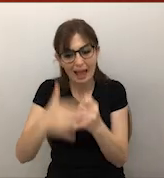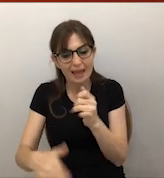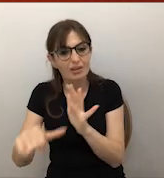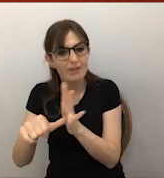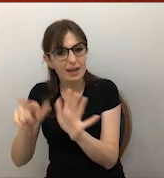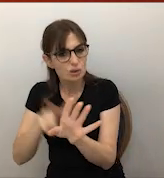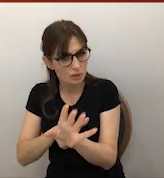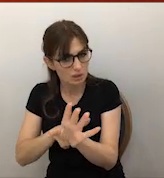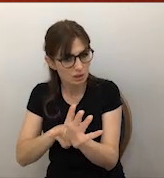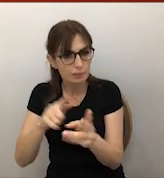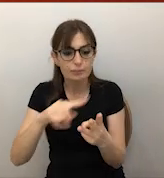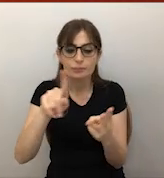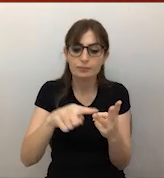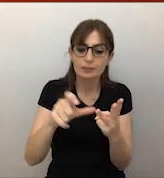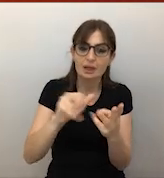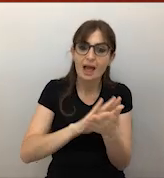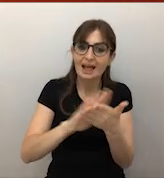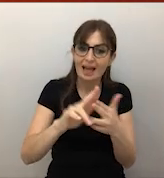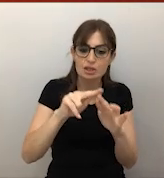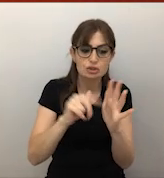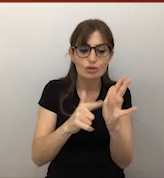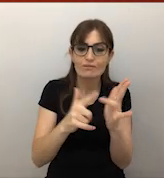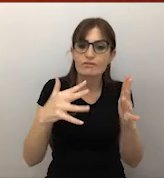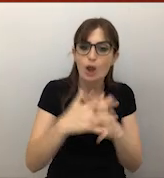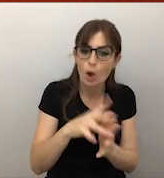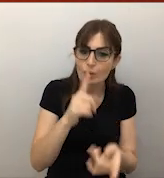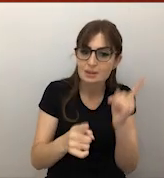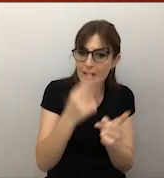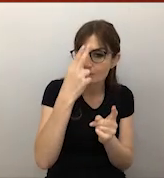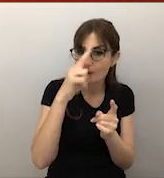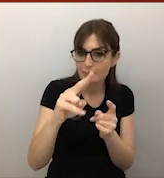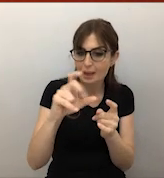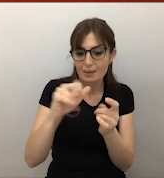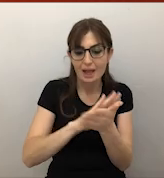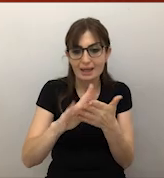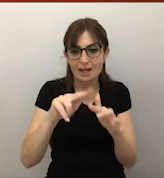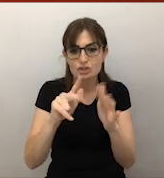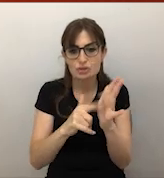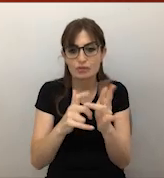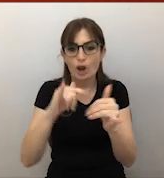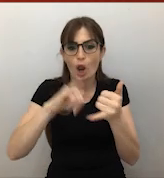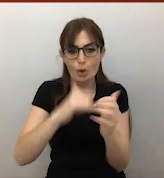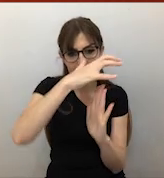The final statement is the cash flow statement, sometimes known as the statement of cash flows. This shows the inflows